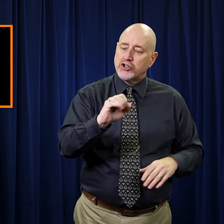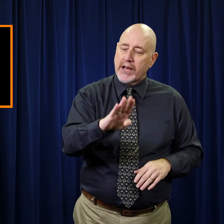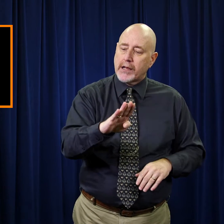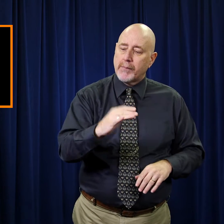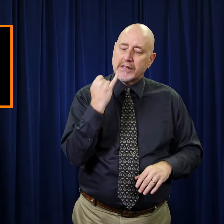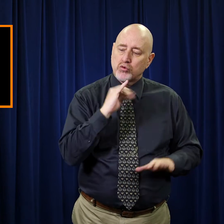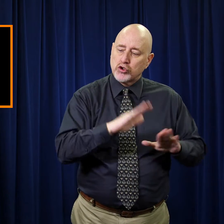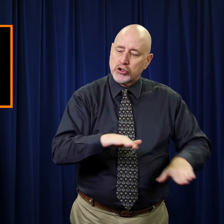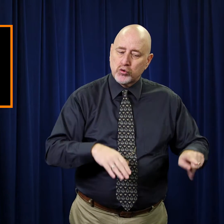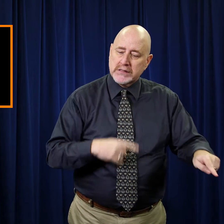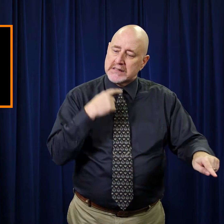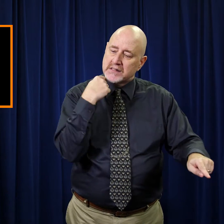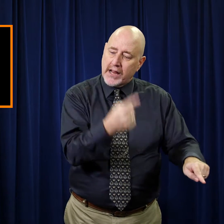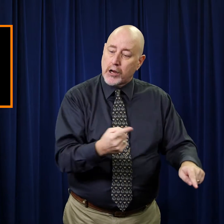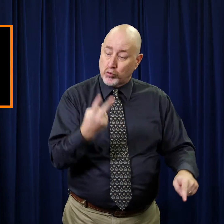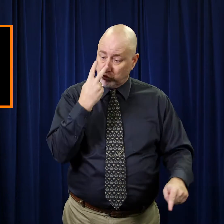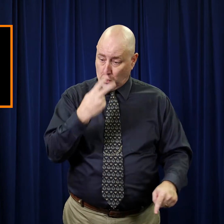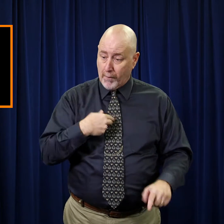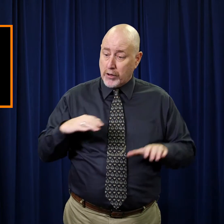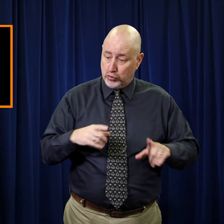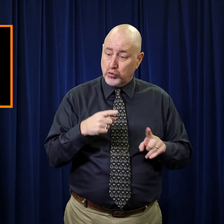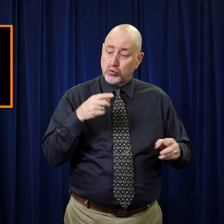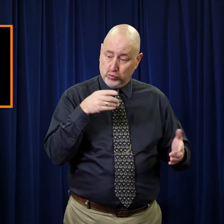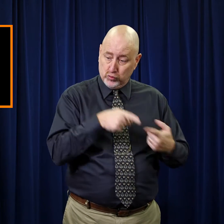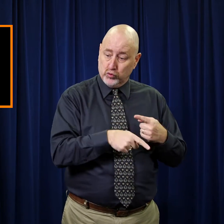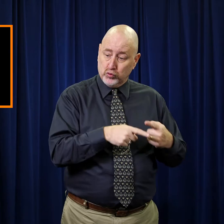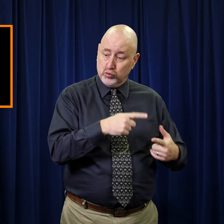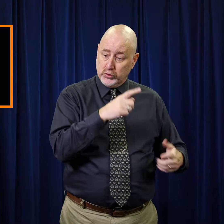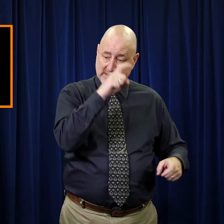house of Jacob, tell the children of Israel: You saw what I did to the